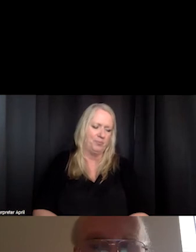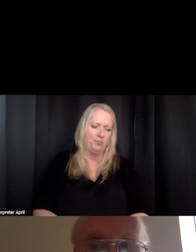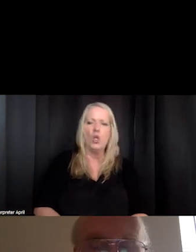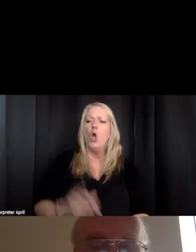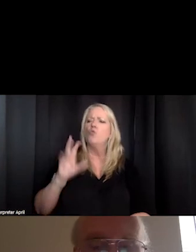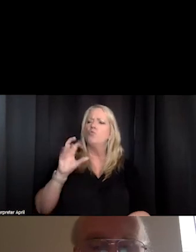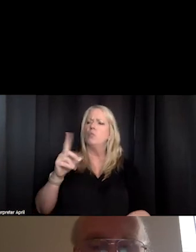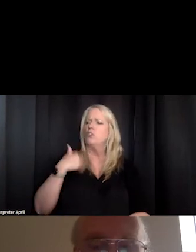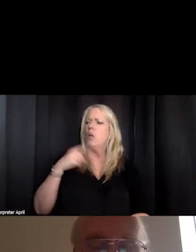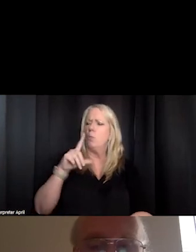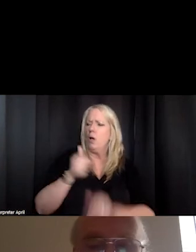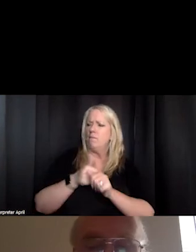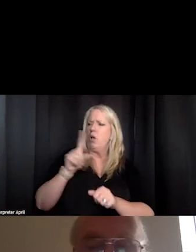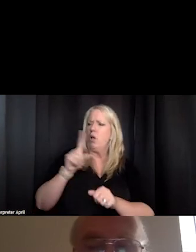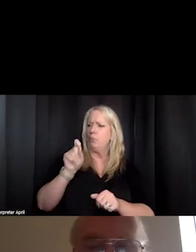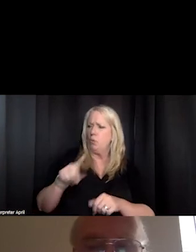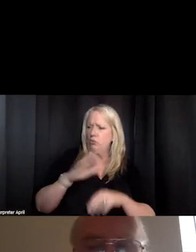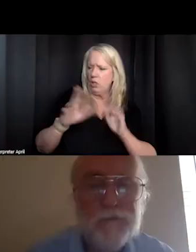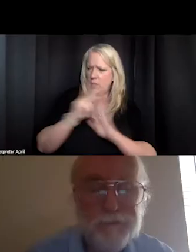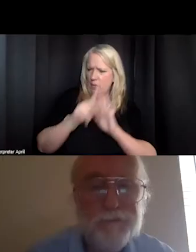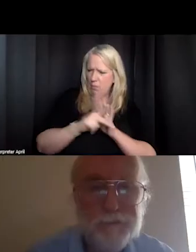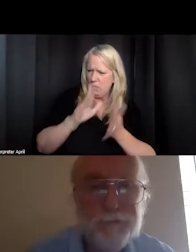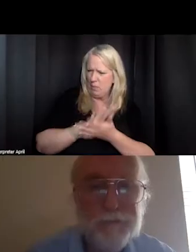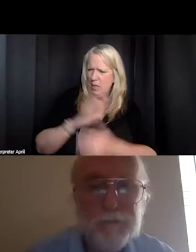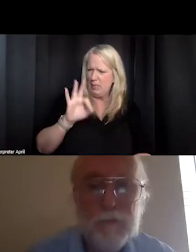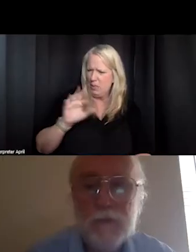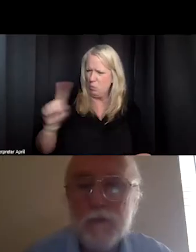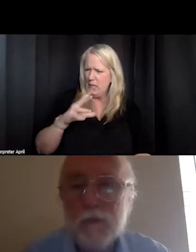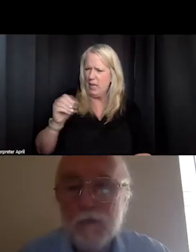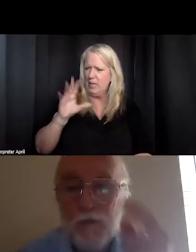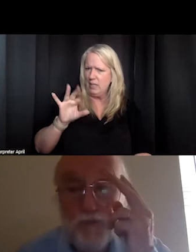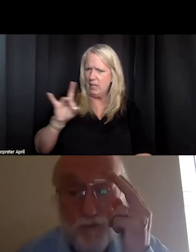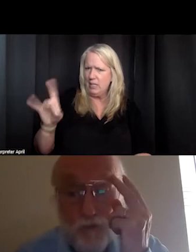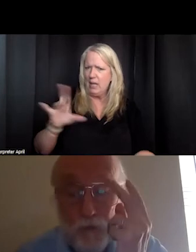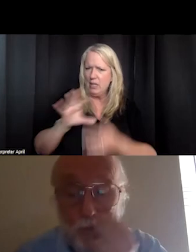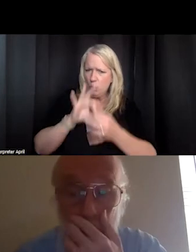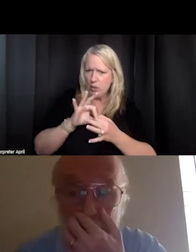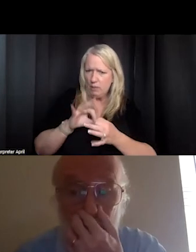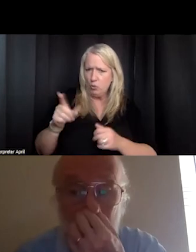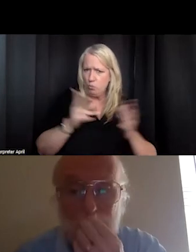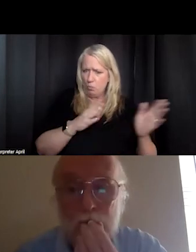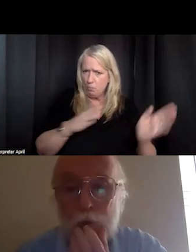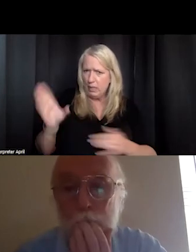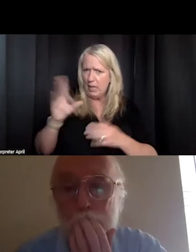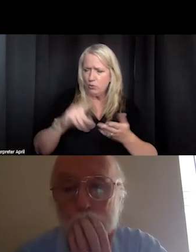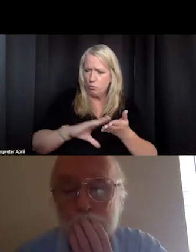FOLLOW UP. 911, 988 COORDINATION, DO YOU PLAN TO RELEASE ANY OF THE LEARNINGS OR